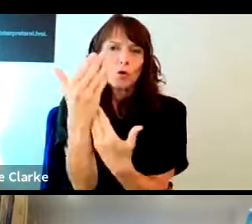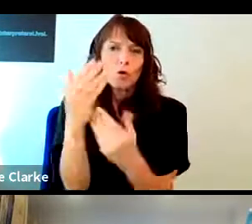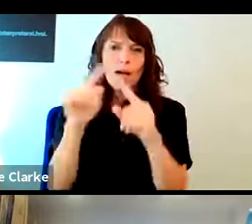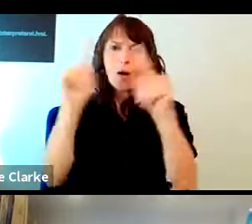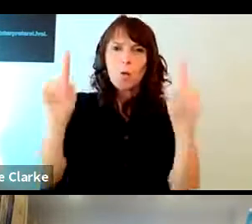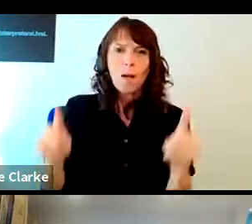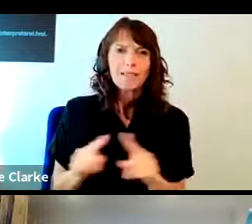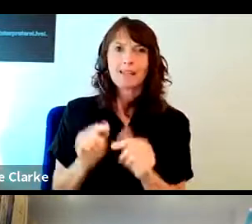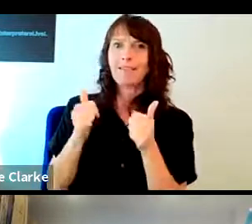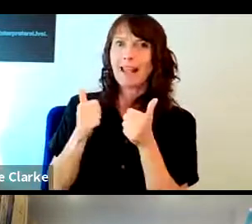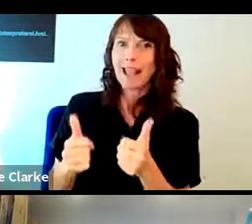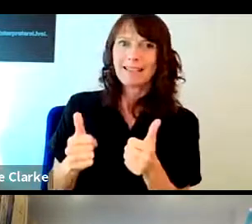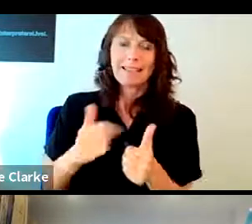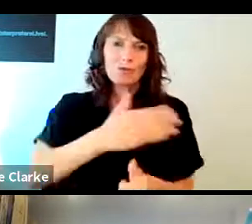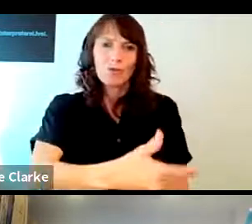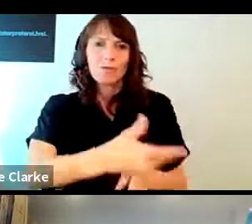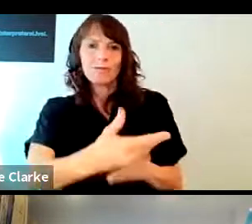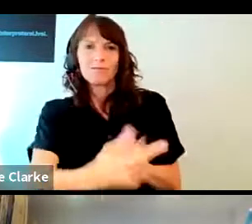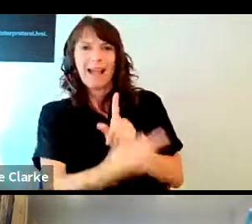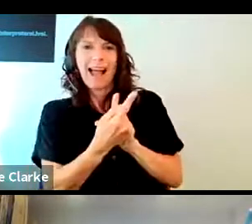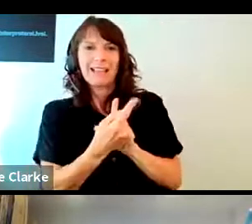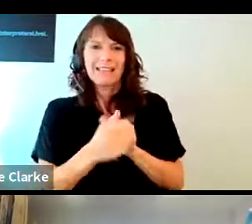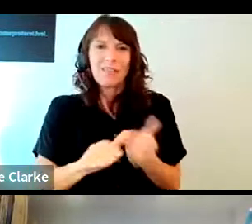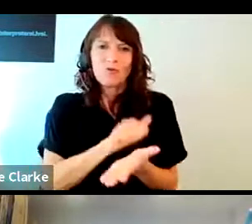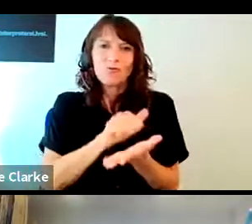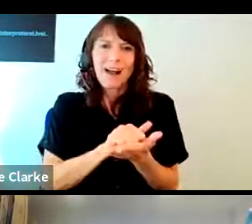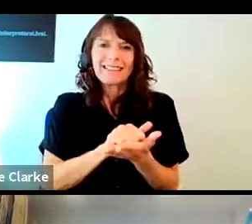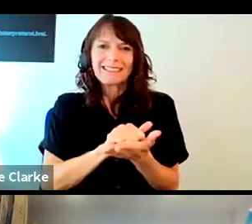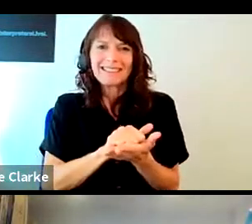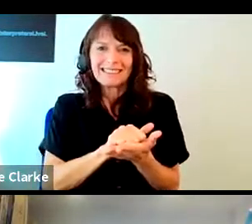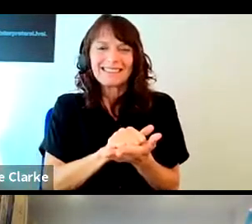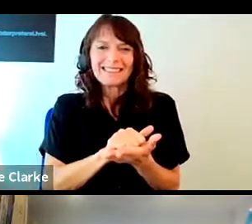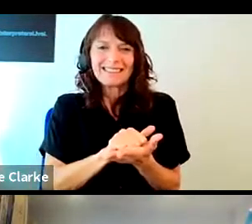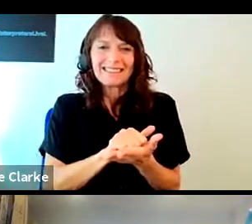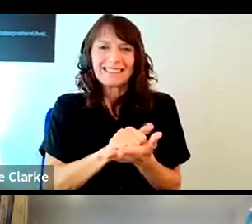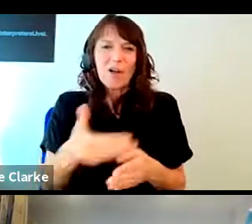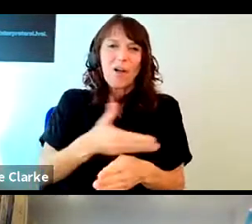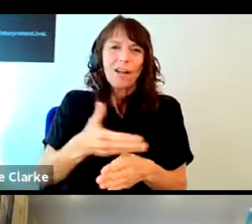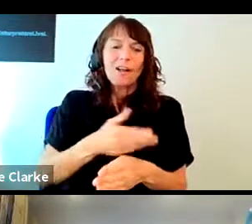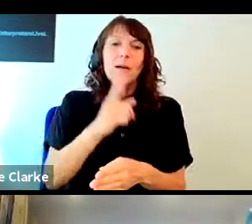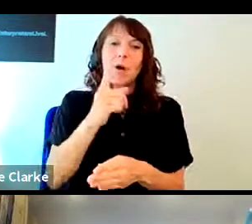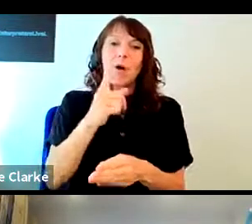excellent you've come at the right time. When it's an existing one, then, it's unfortunately